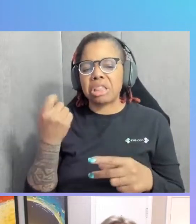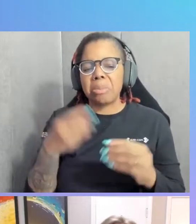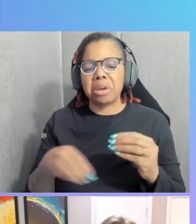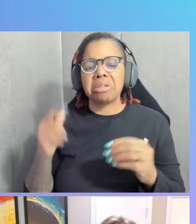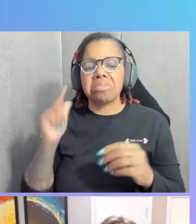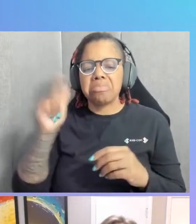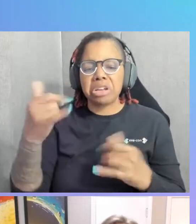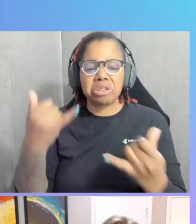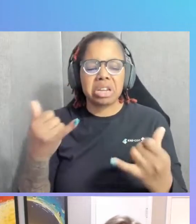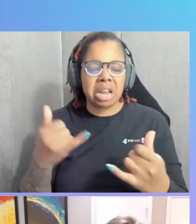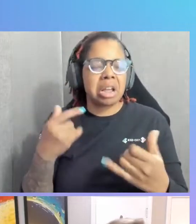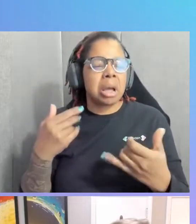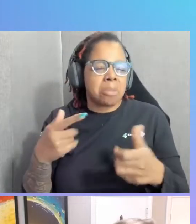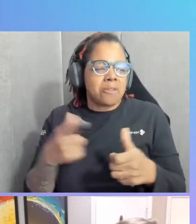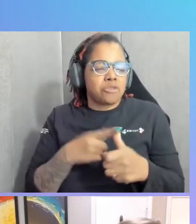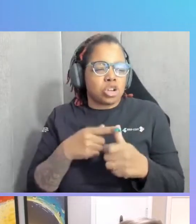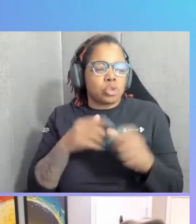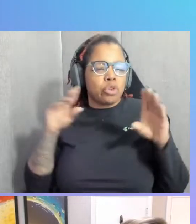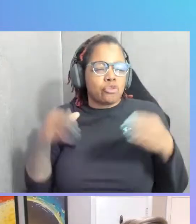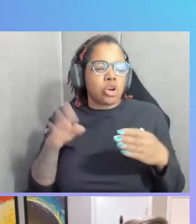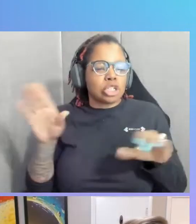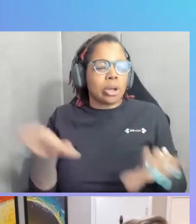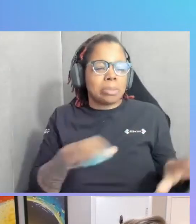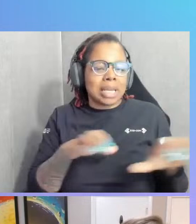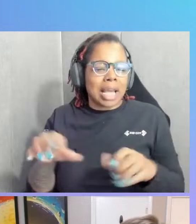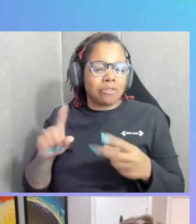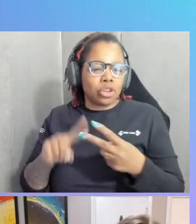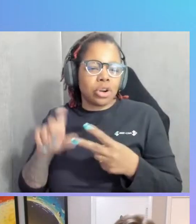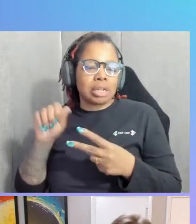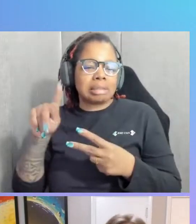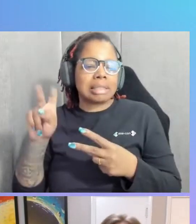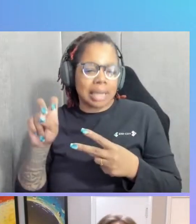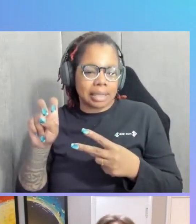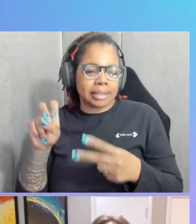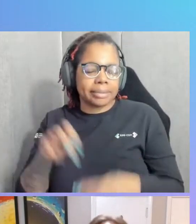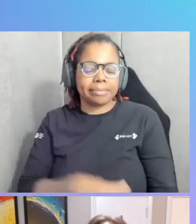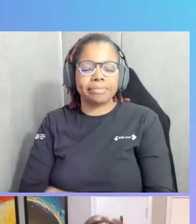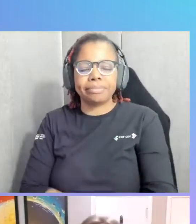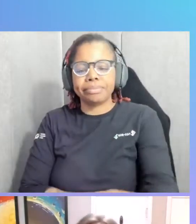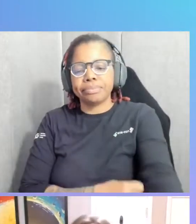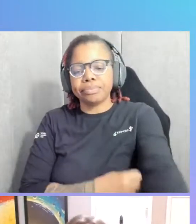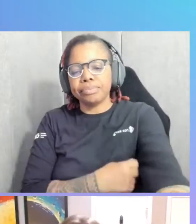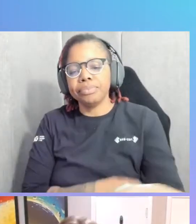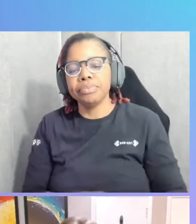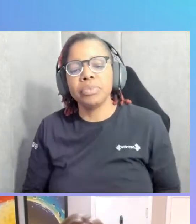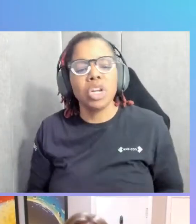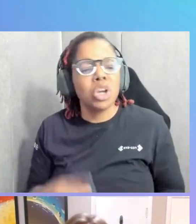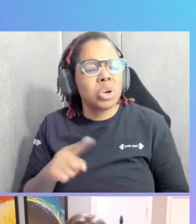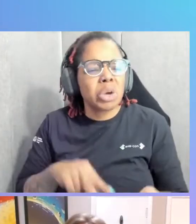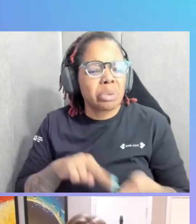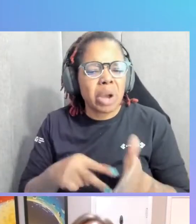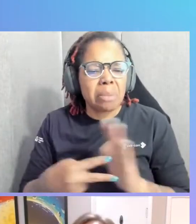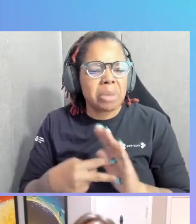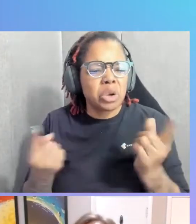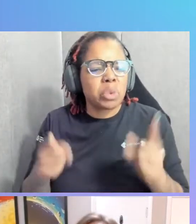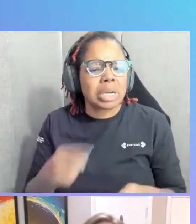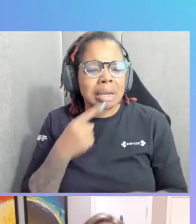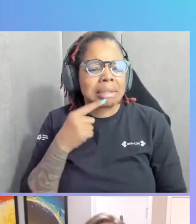on behavior and states. So what do I mean when I say Aria